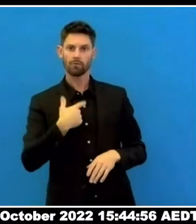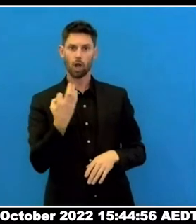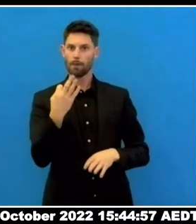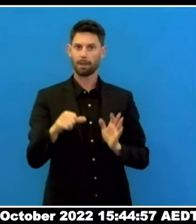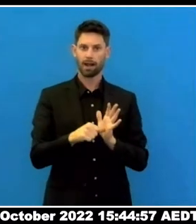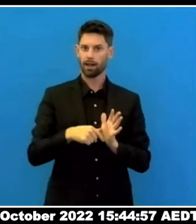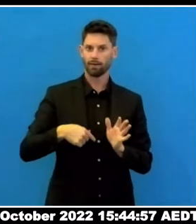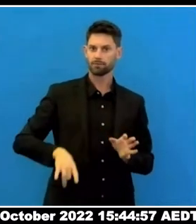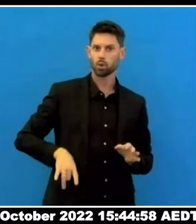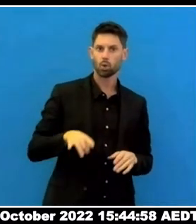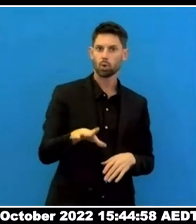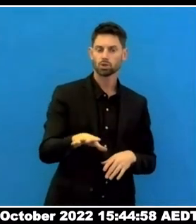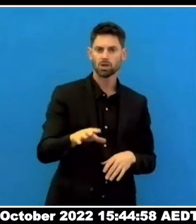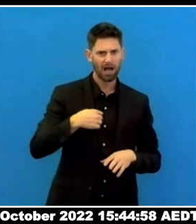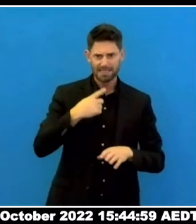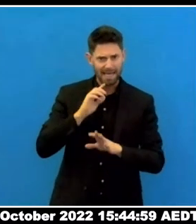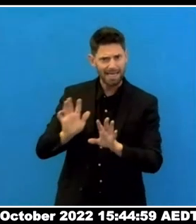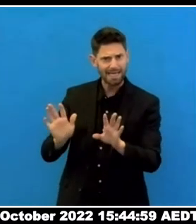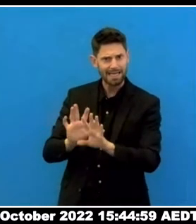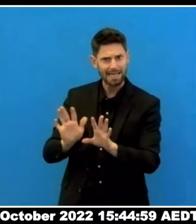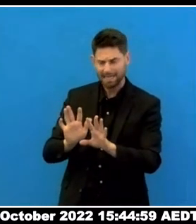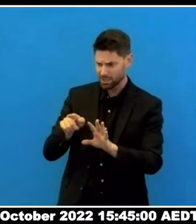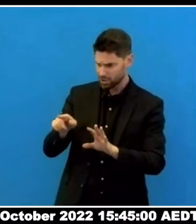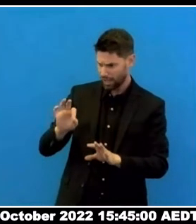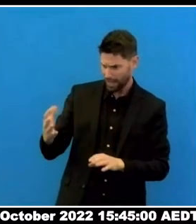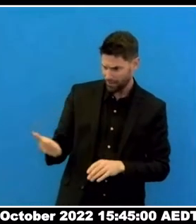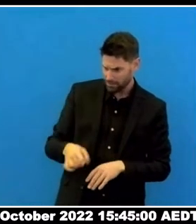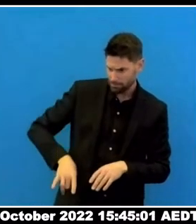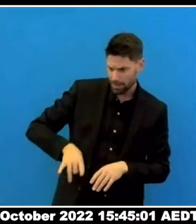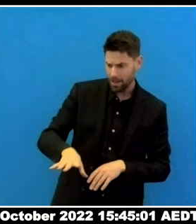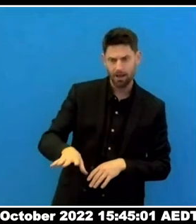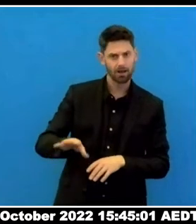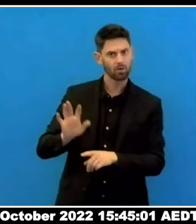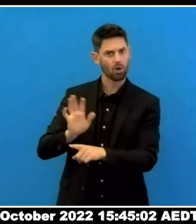to pay for that chair." And I explained to the disabled person, individual,